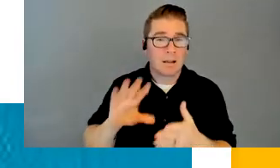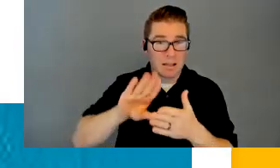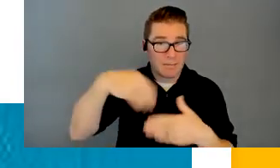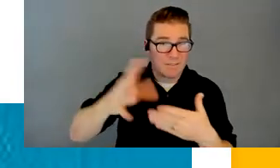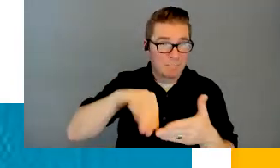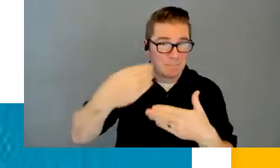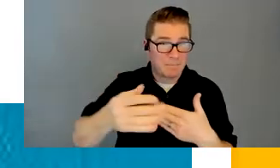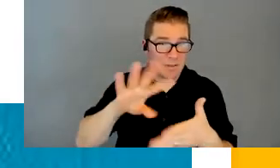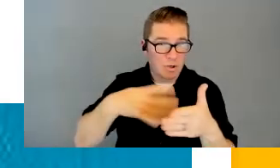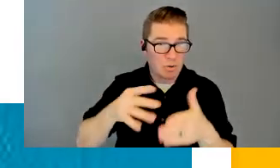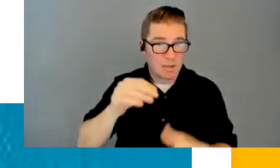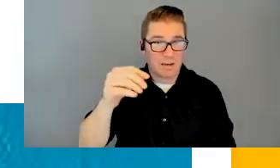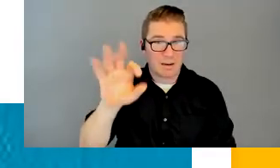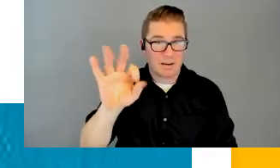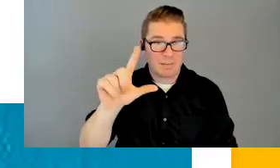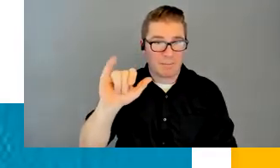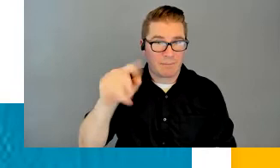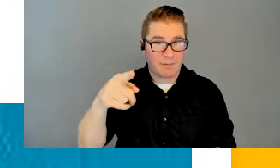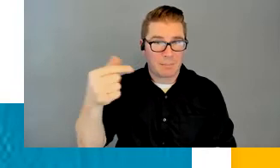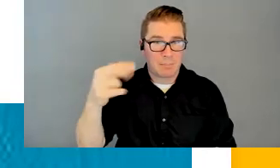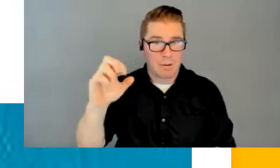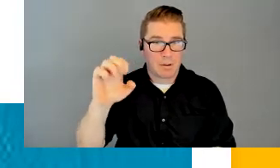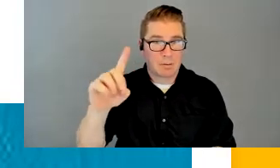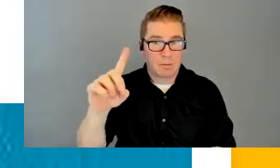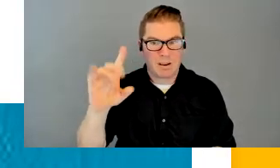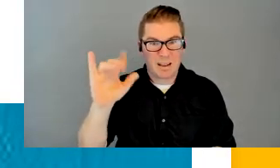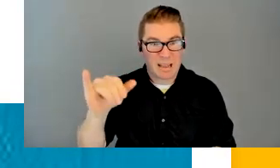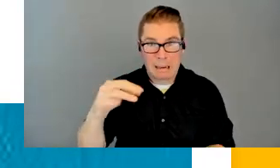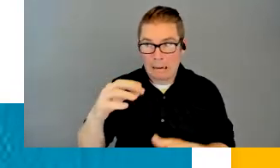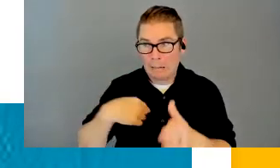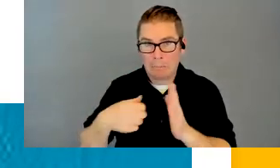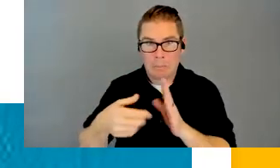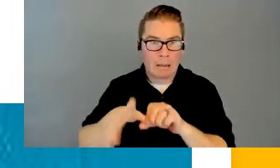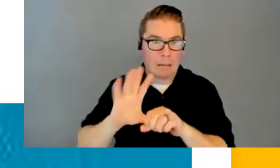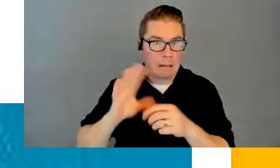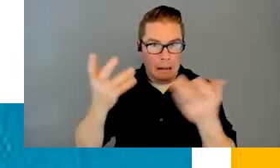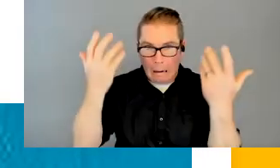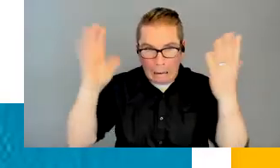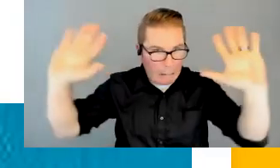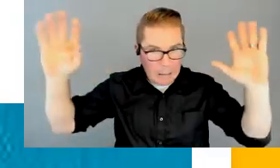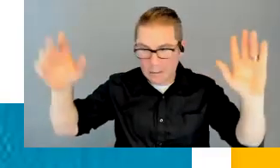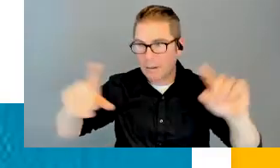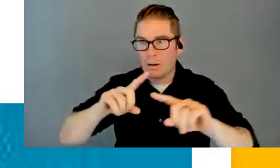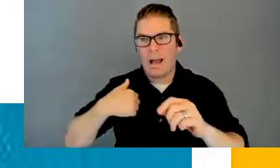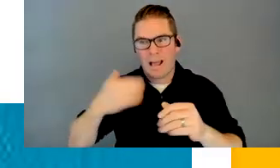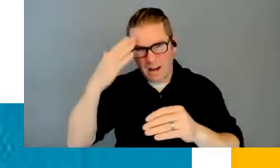I just know people are telling me to try flip grid. So maybe that will make it to the